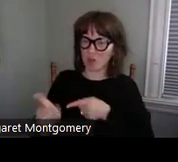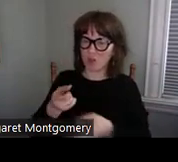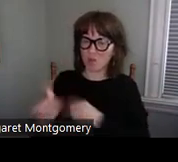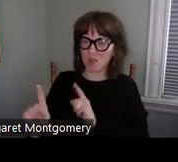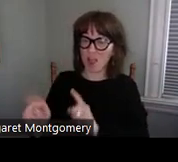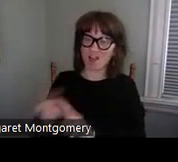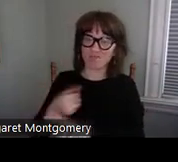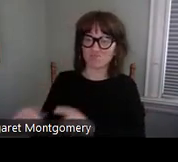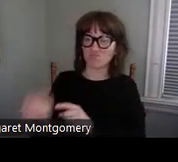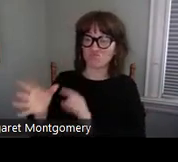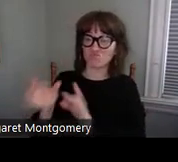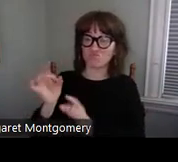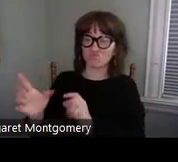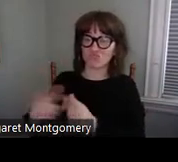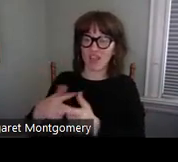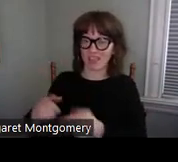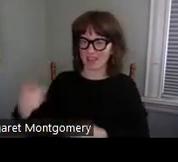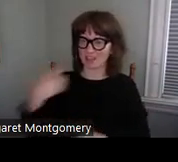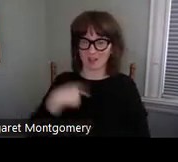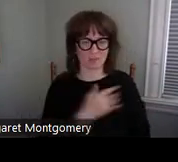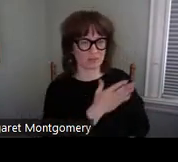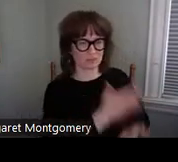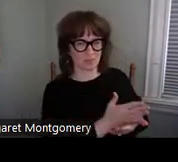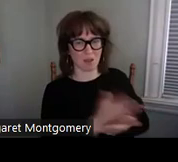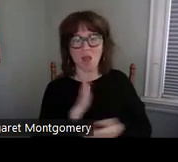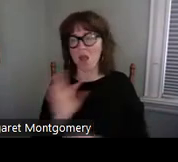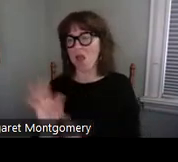those remarks like i'm just trying to help 12:43:41 you improve yourself. you should